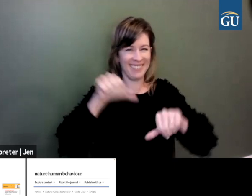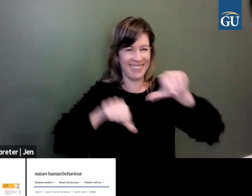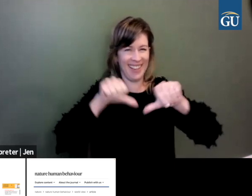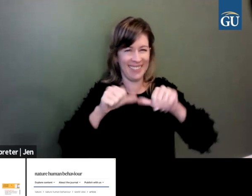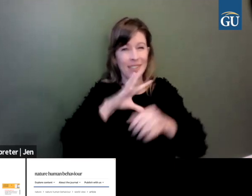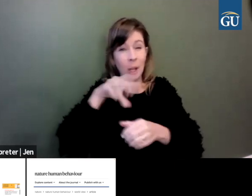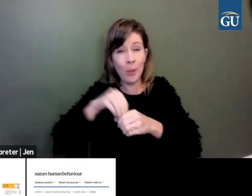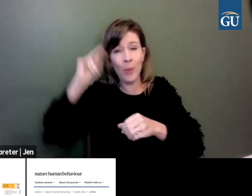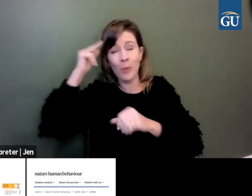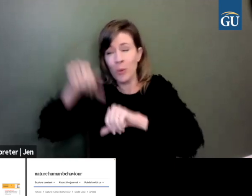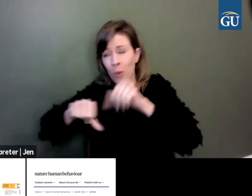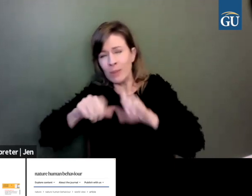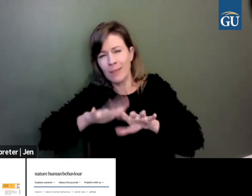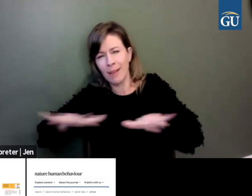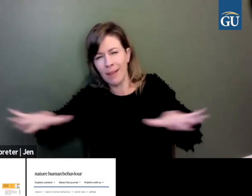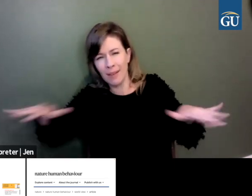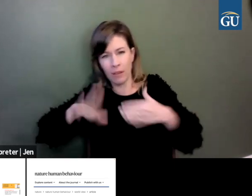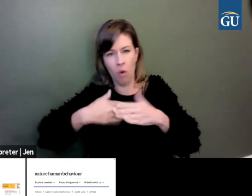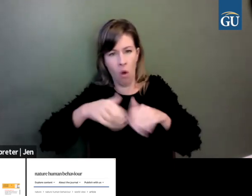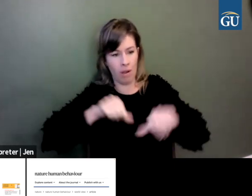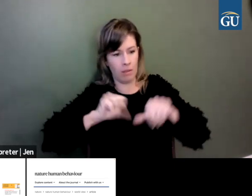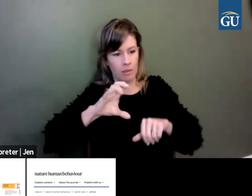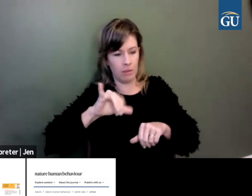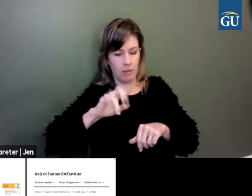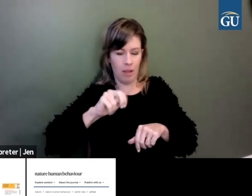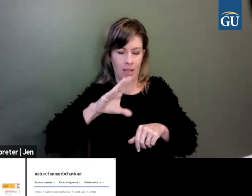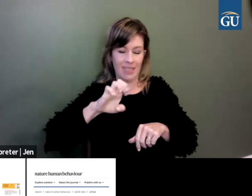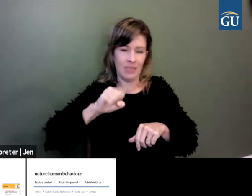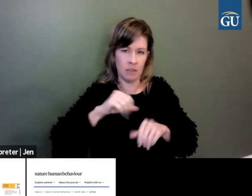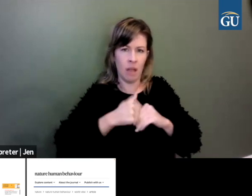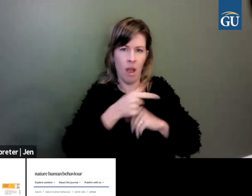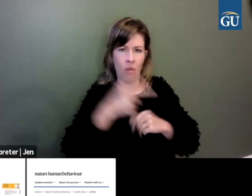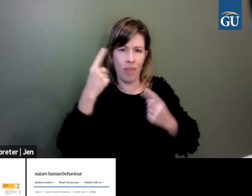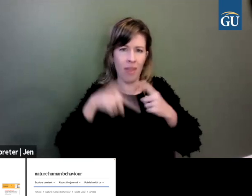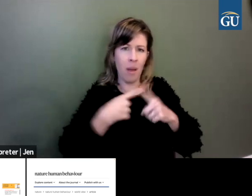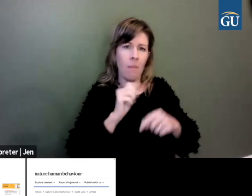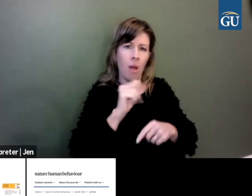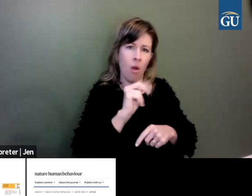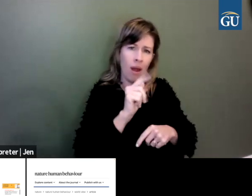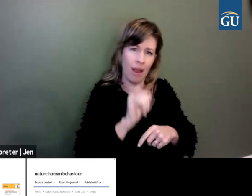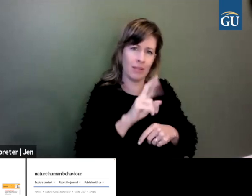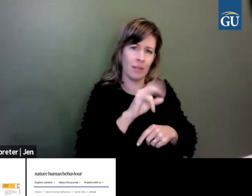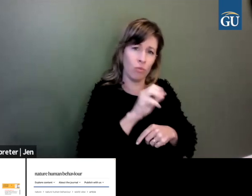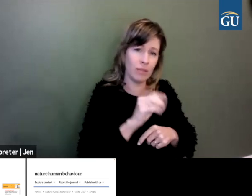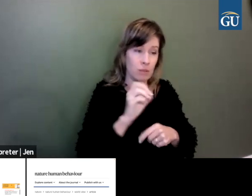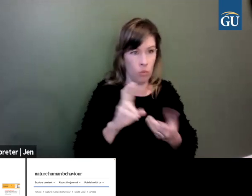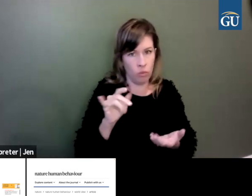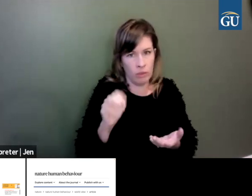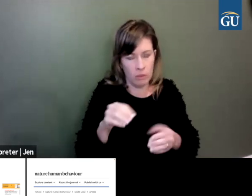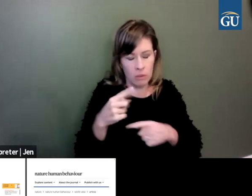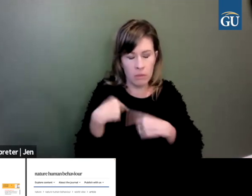other sciences, have been thinking about anti-racism or racism since summer 2020. And one of the more interesting